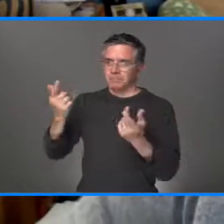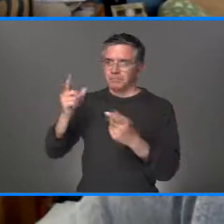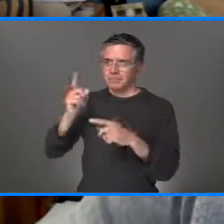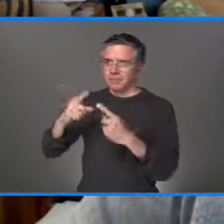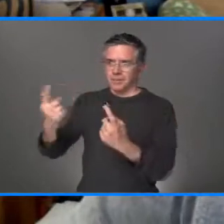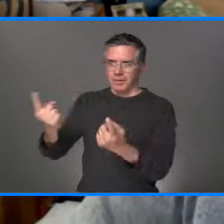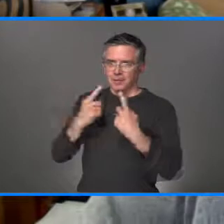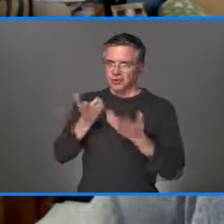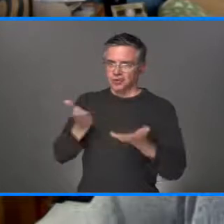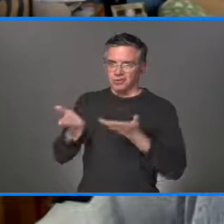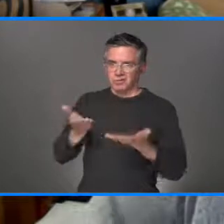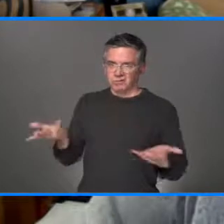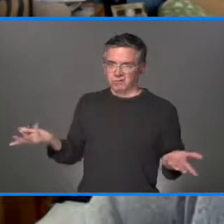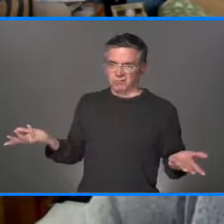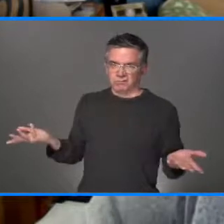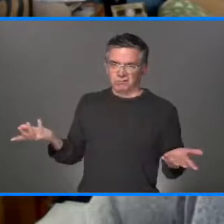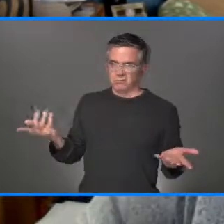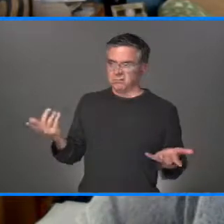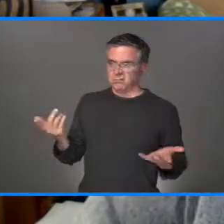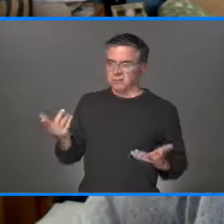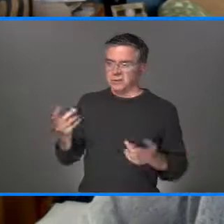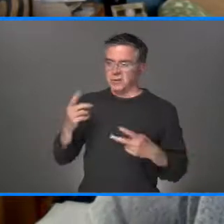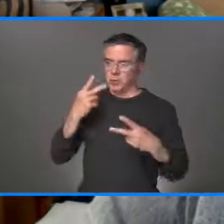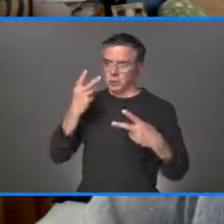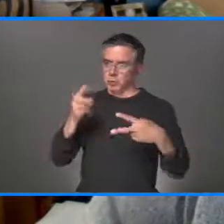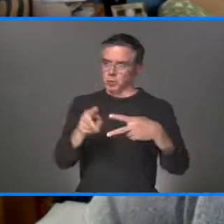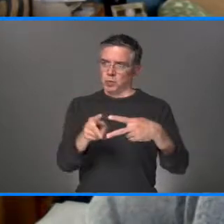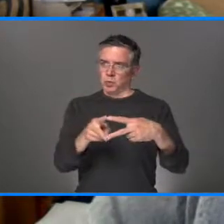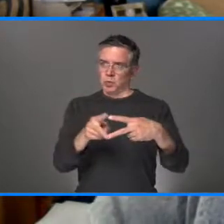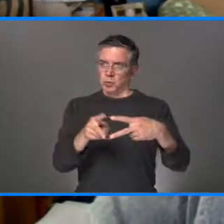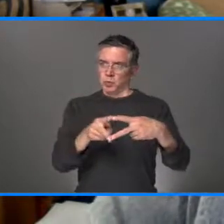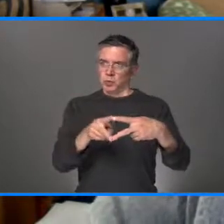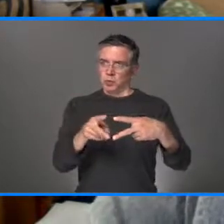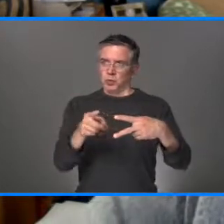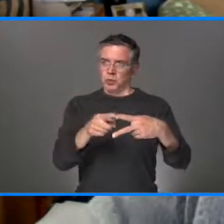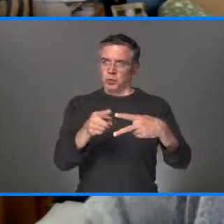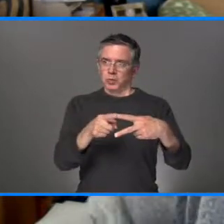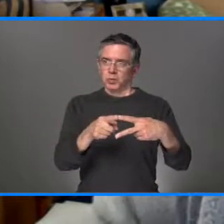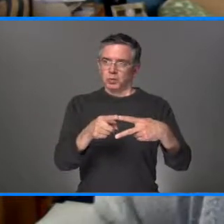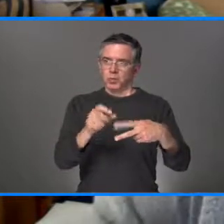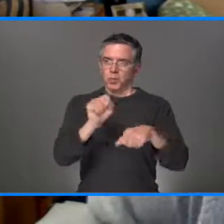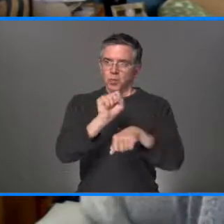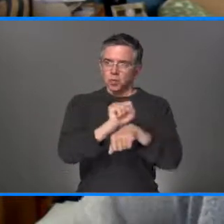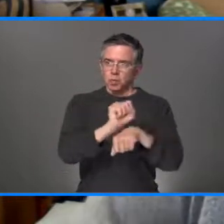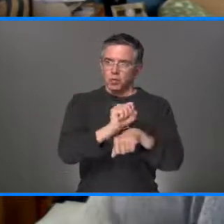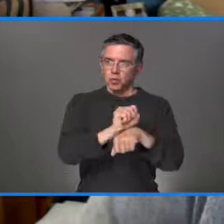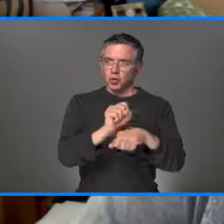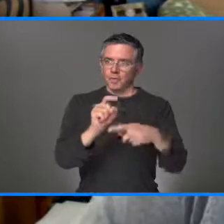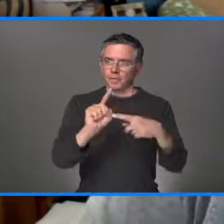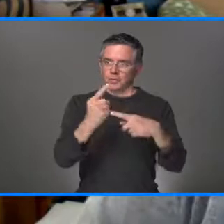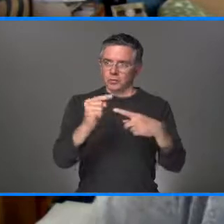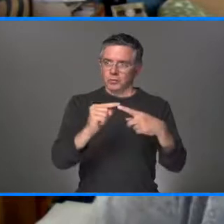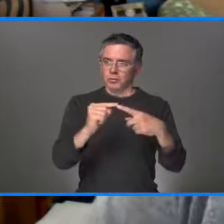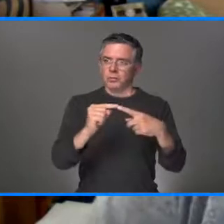There's two things specifically that we've been doing. So one is that we've created a tool that allows community organizations